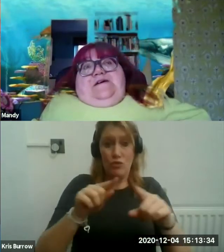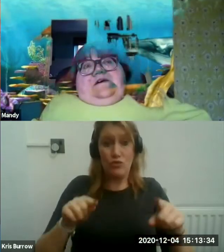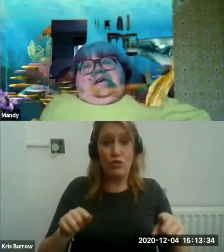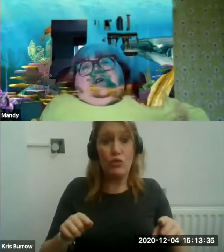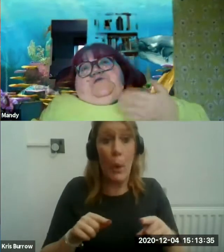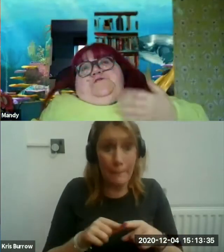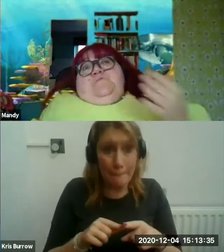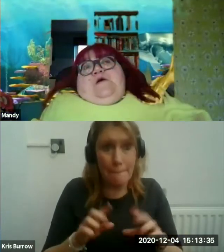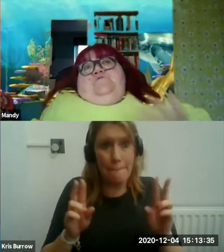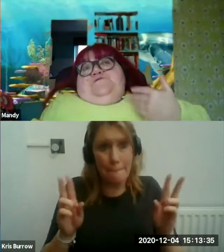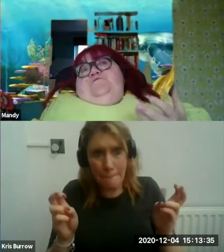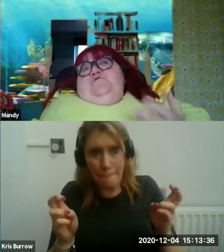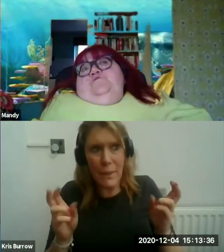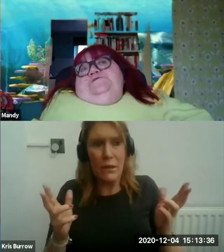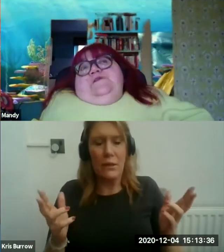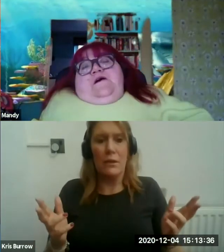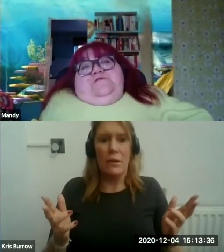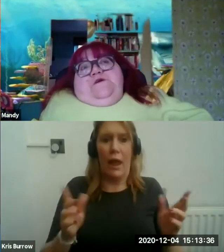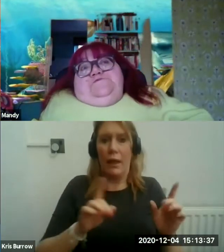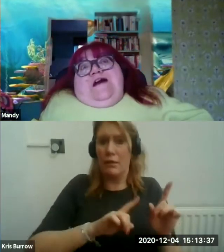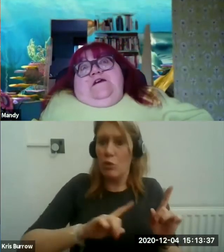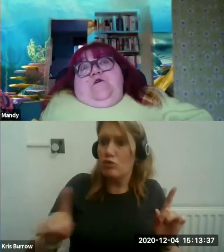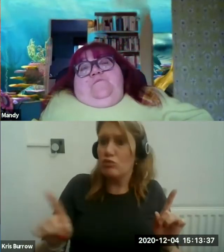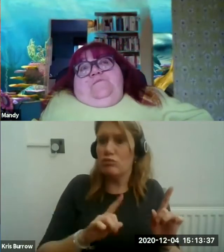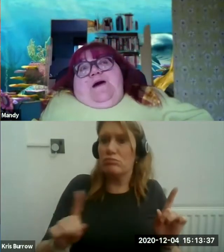with people per se, there's no backwards